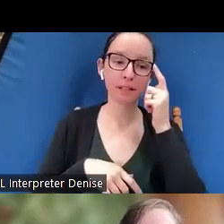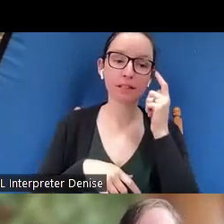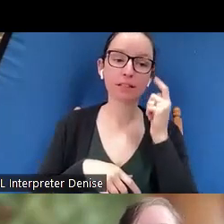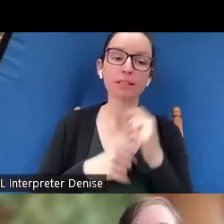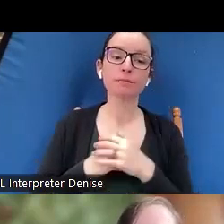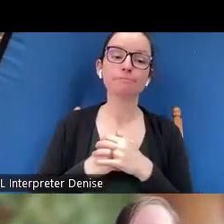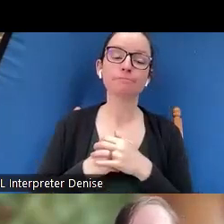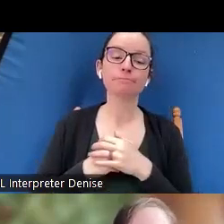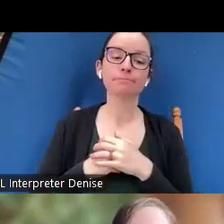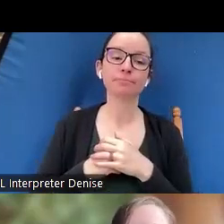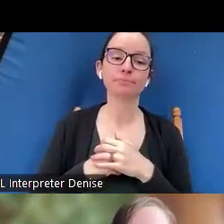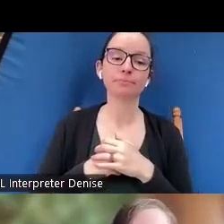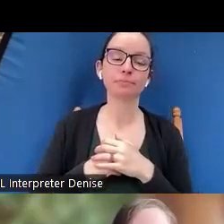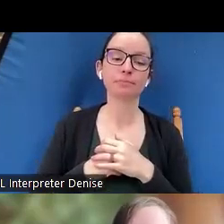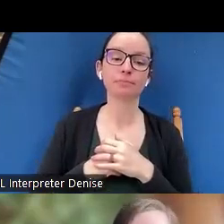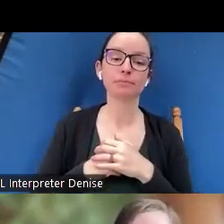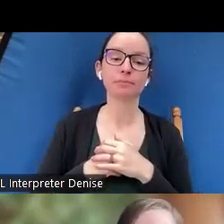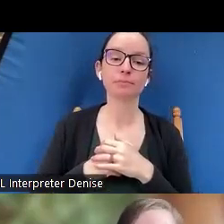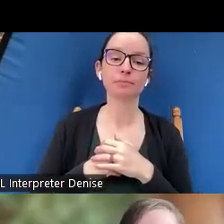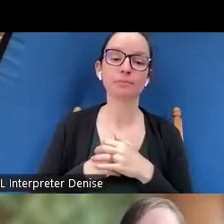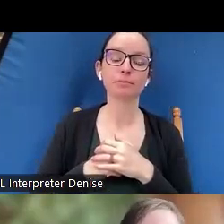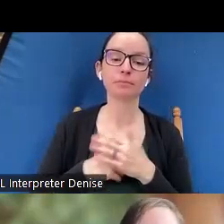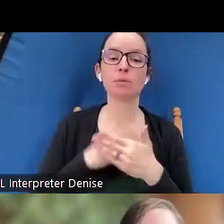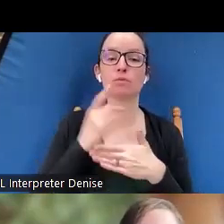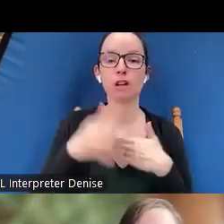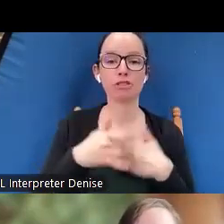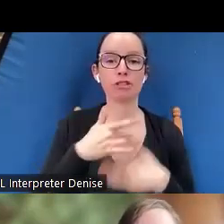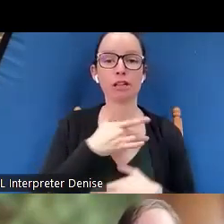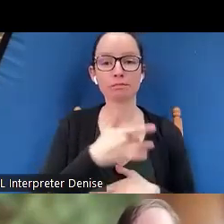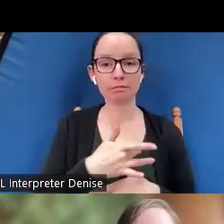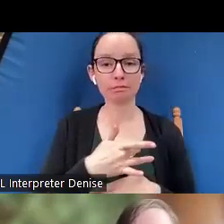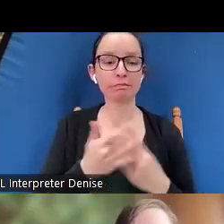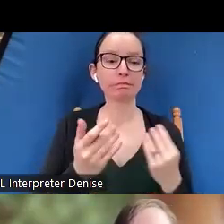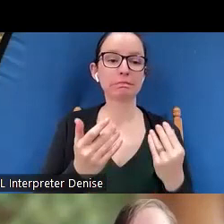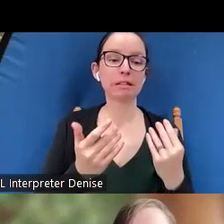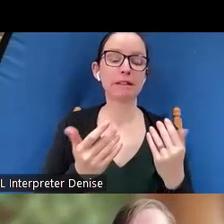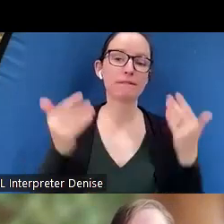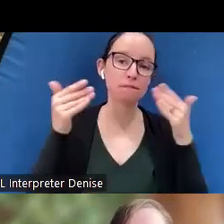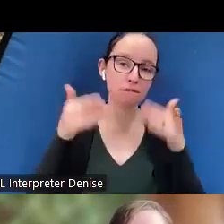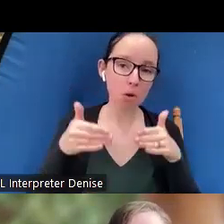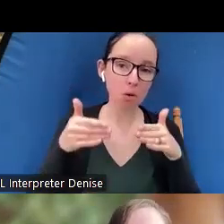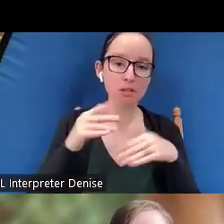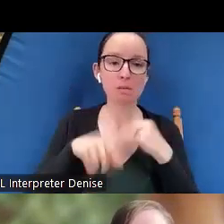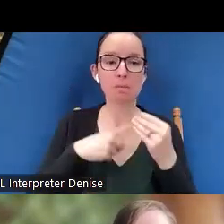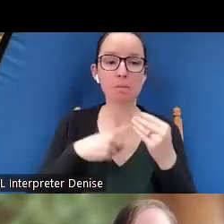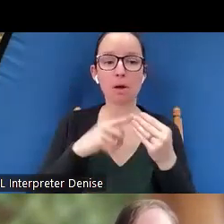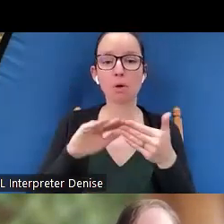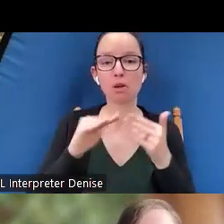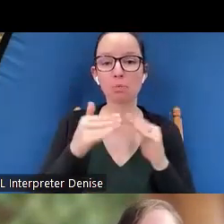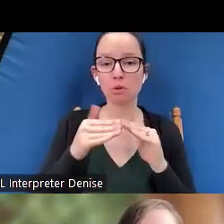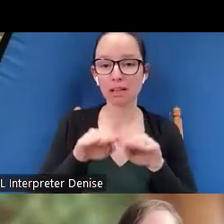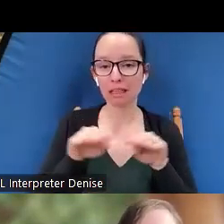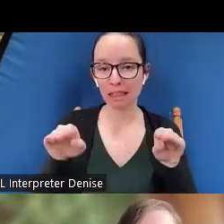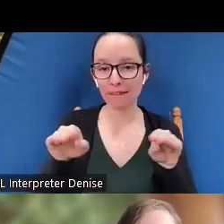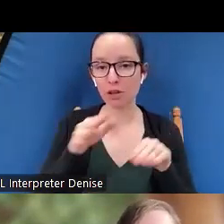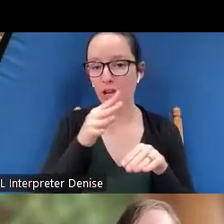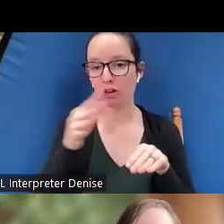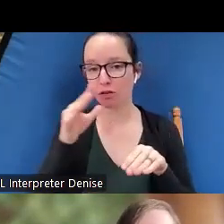these projects are really focused generally on kind of having that community level or agricultural level impact,